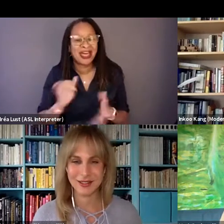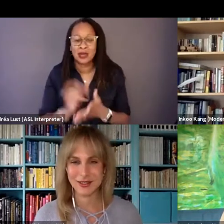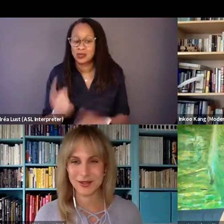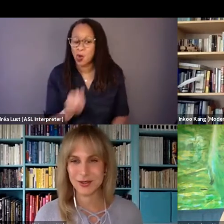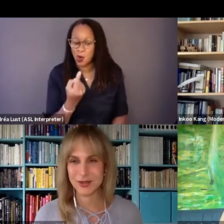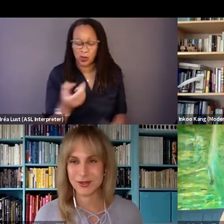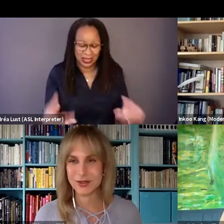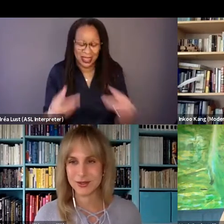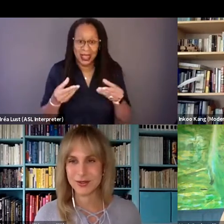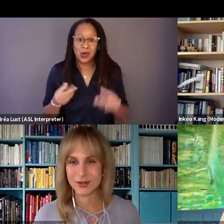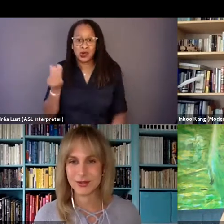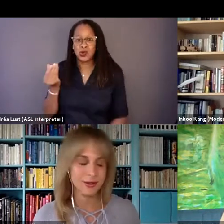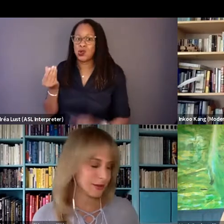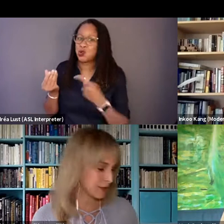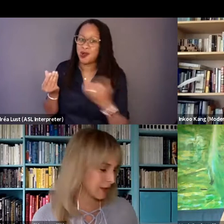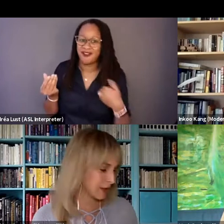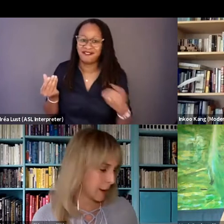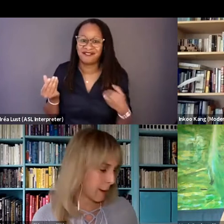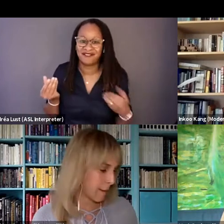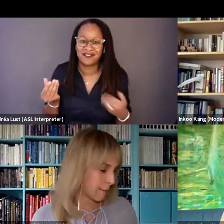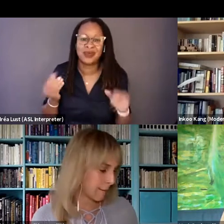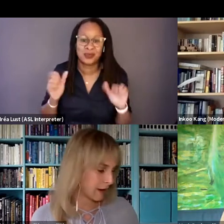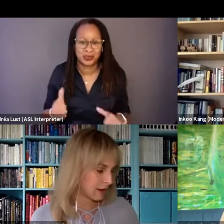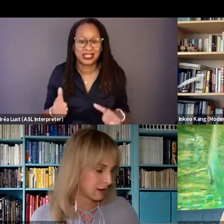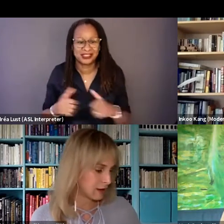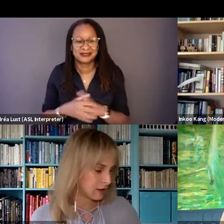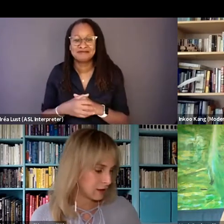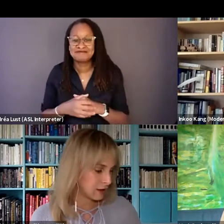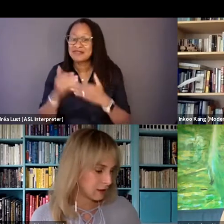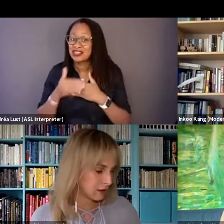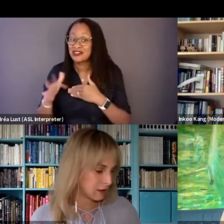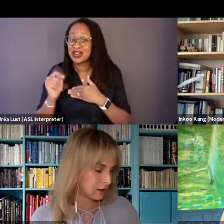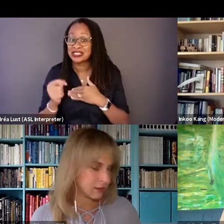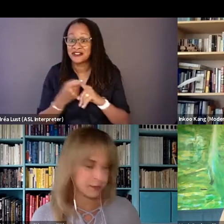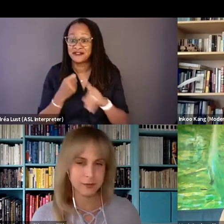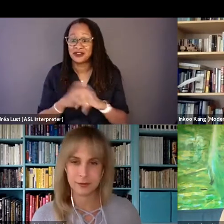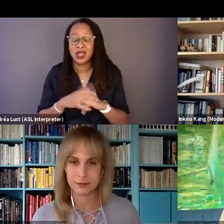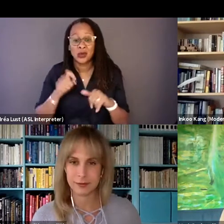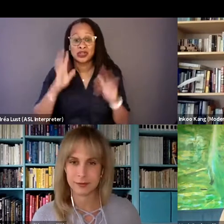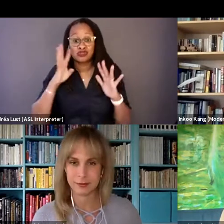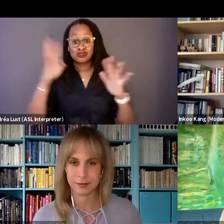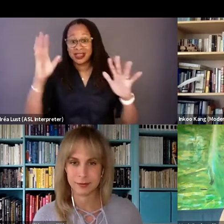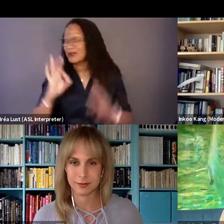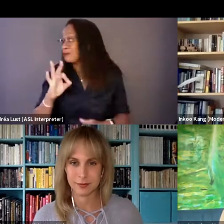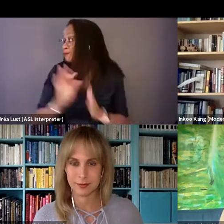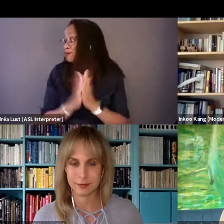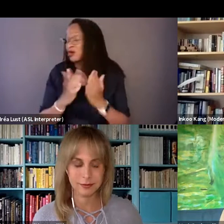that we had in our possession that we could get a hold of. And the rest of it came from, we had to create a book of Liz's quotes,